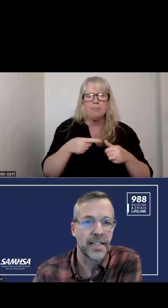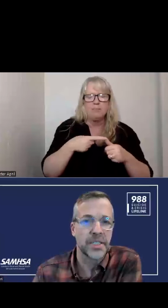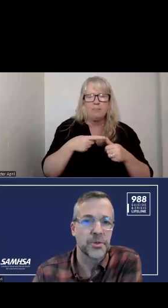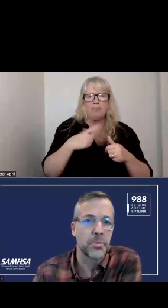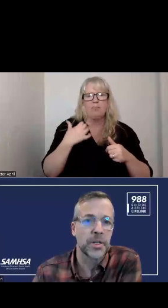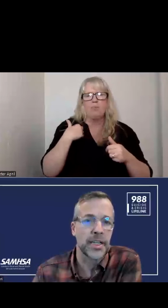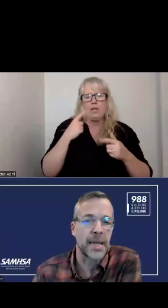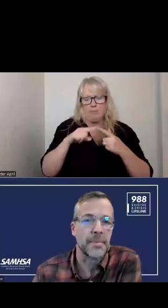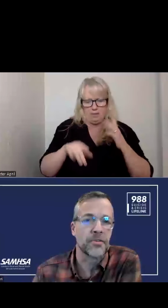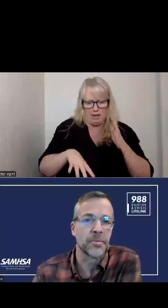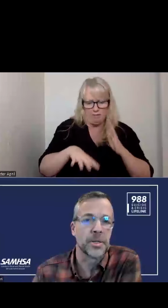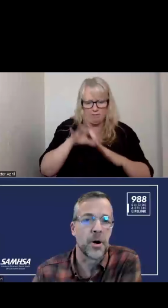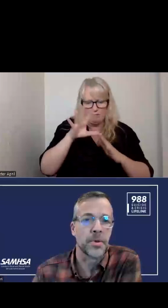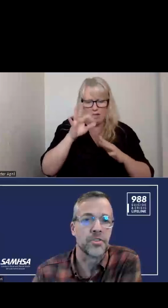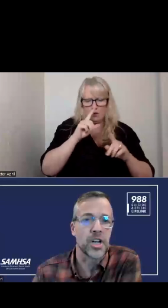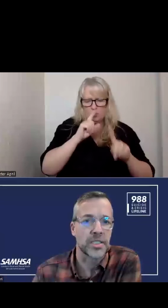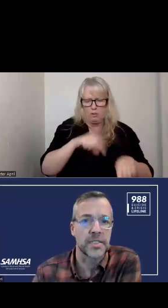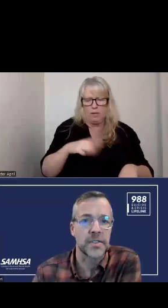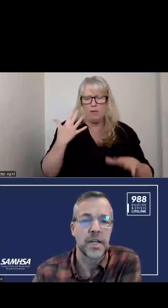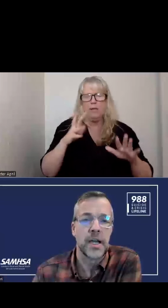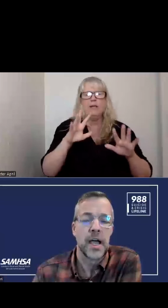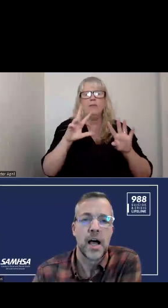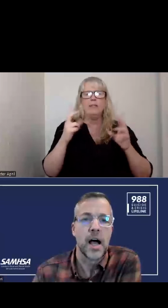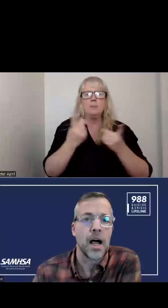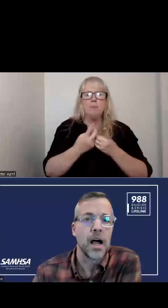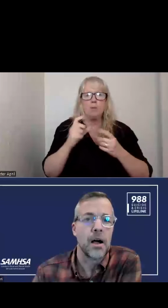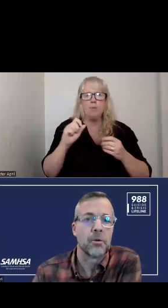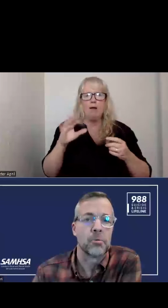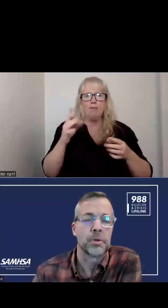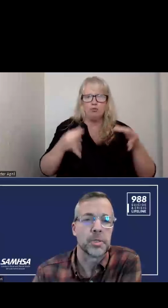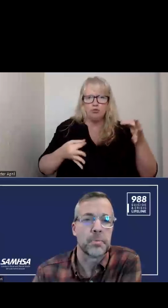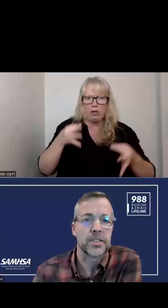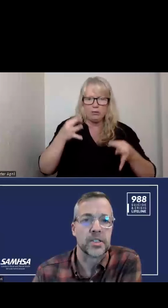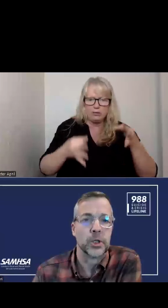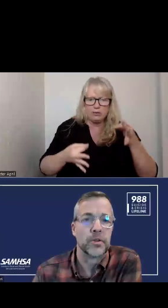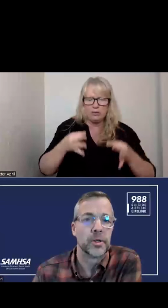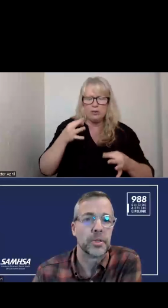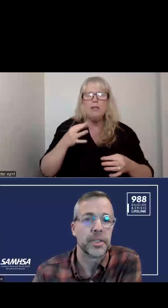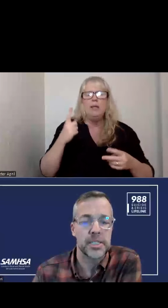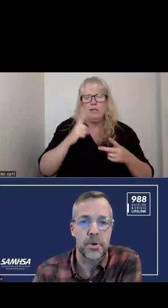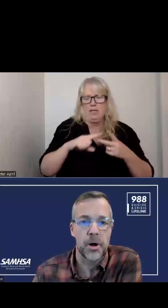FINDINGS REPORT THAT CAME OUT FROM A DEPARTMENT OF JUSTICE WITH RESPECT TO THE LOUISVILLE POLICE DEPARTMENT.